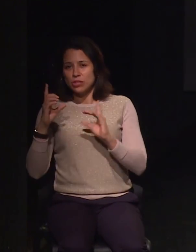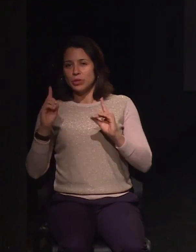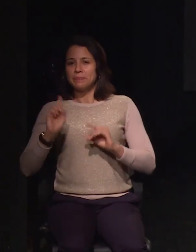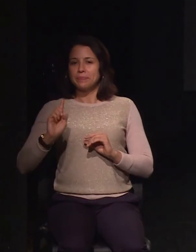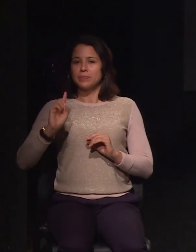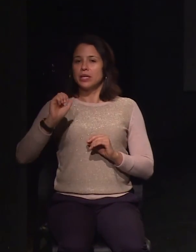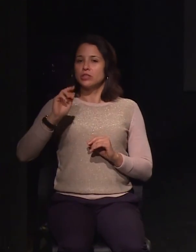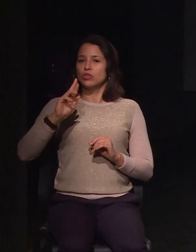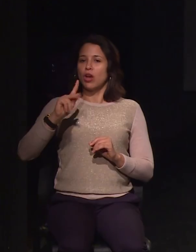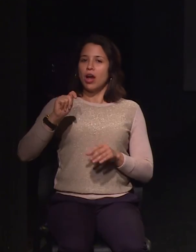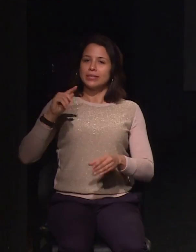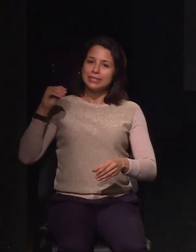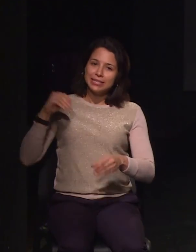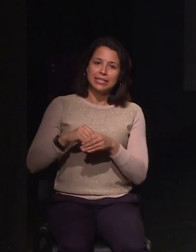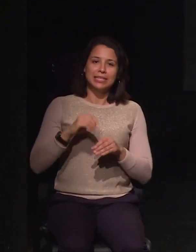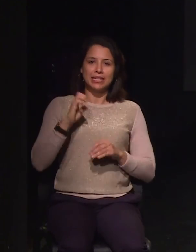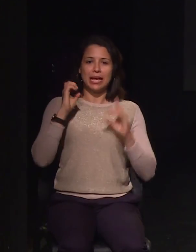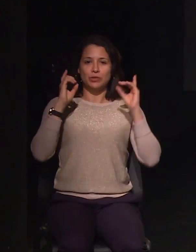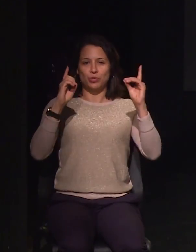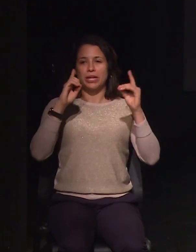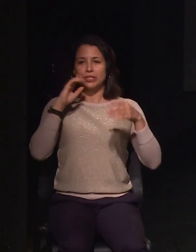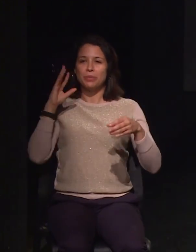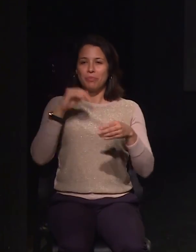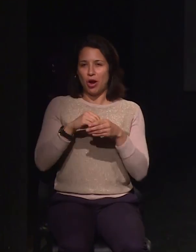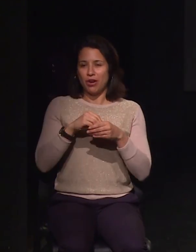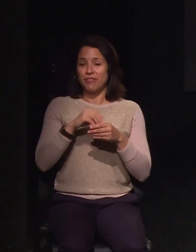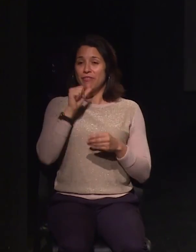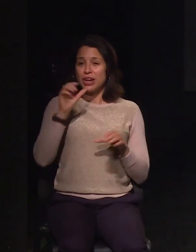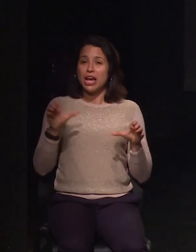It’s a part of it, and if you’re not doing arts you’re not doing education, and this